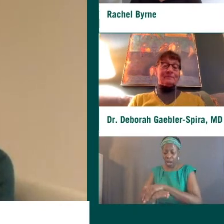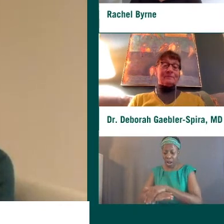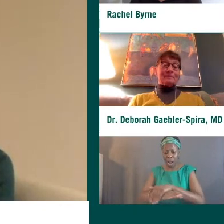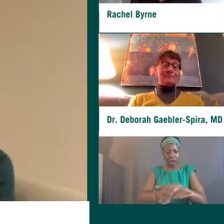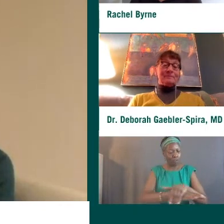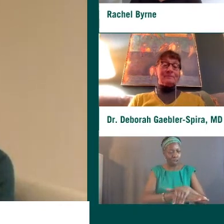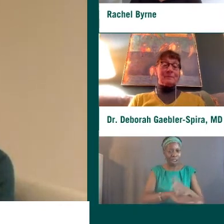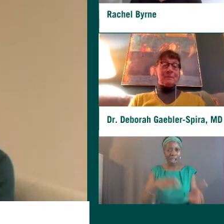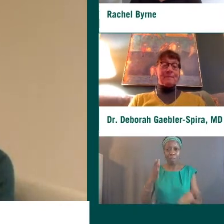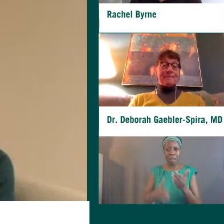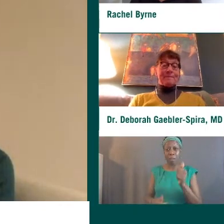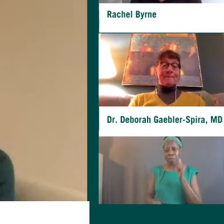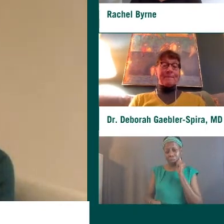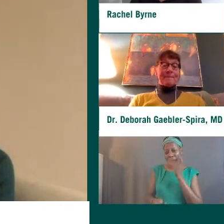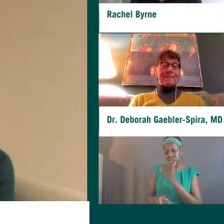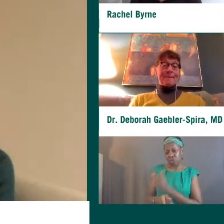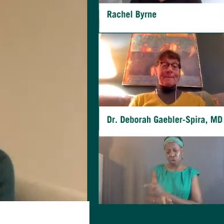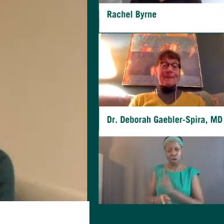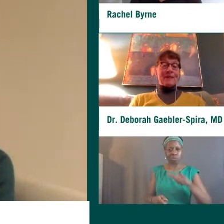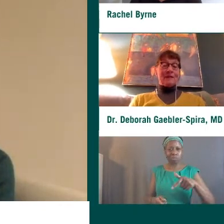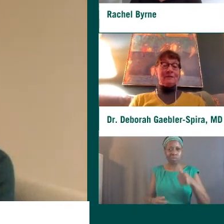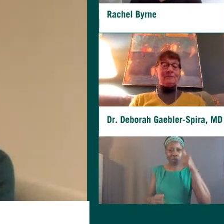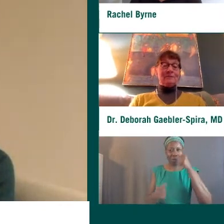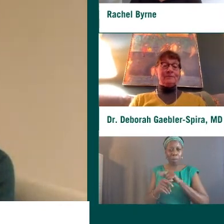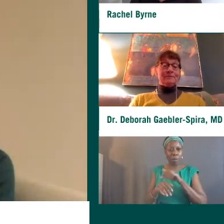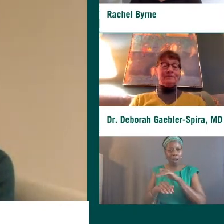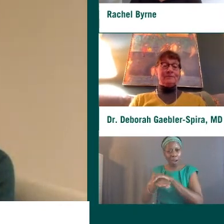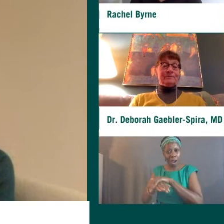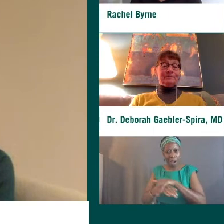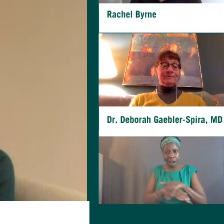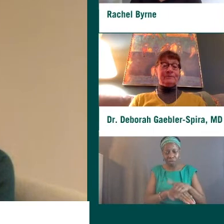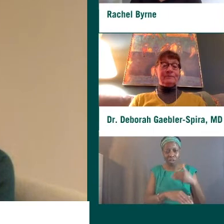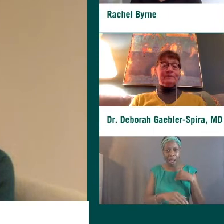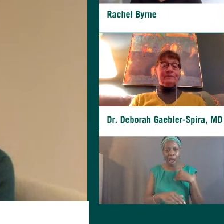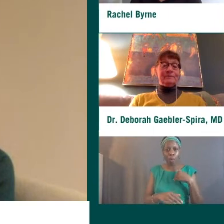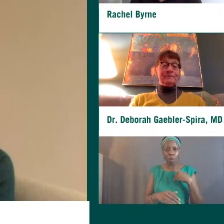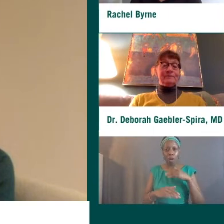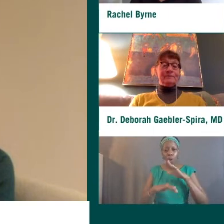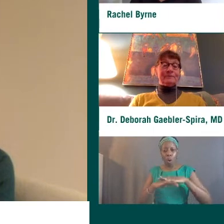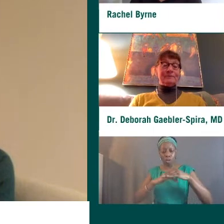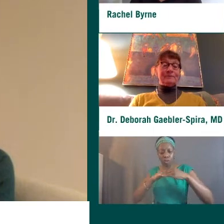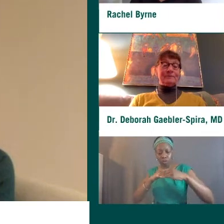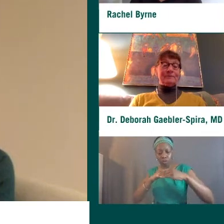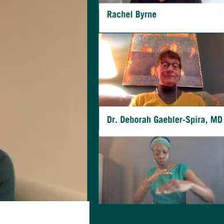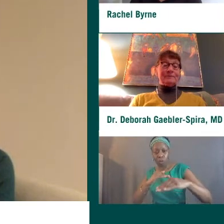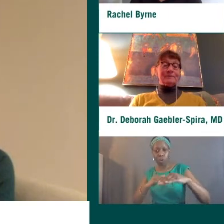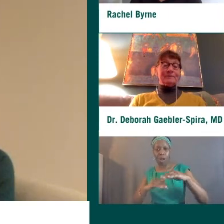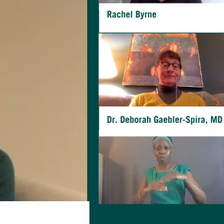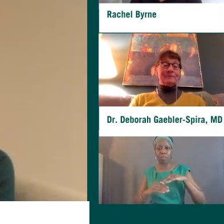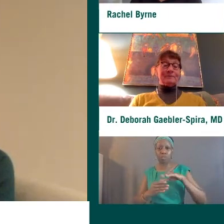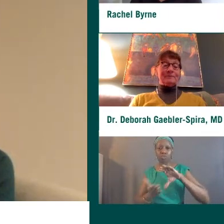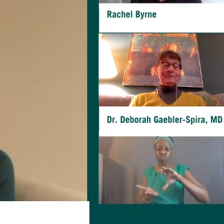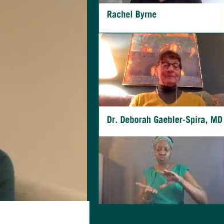but every night I would put her on the floor and just roll around with her. And then as she got a little older,